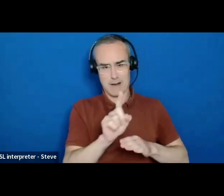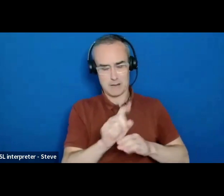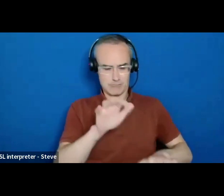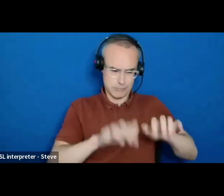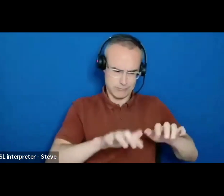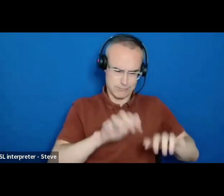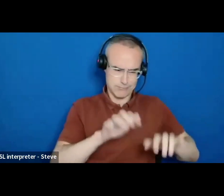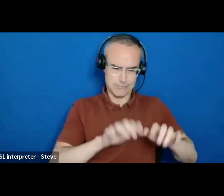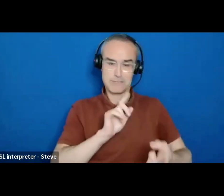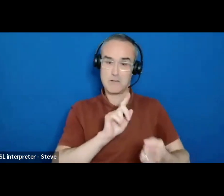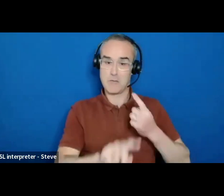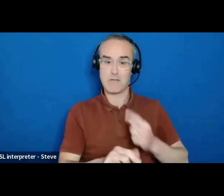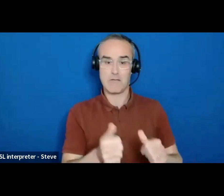over to Alex from MoJ.